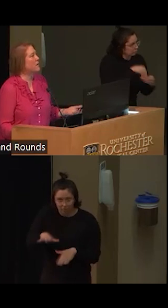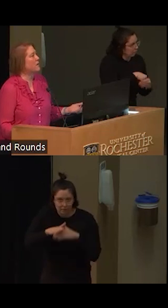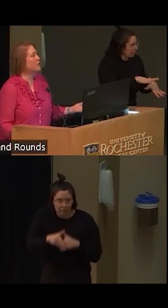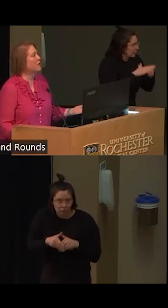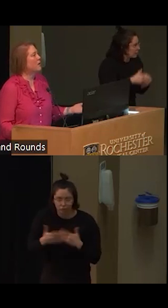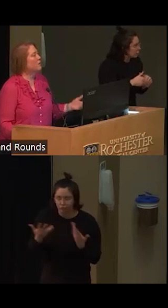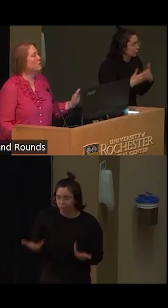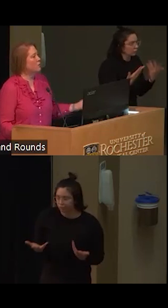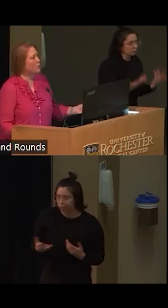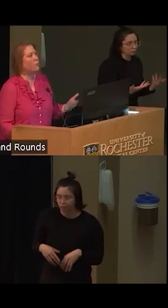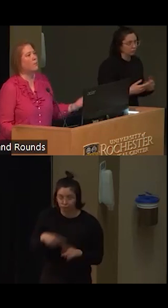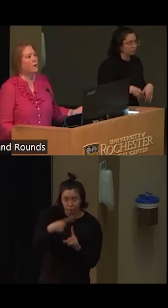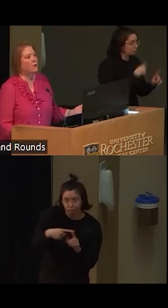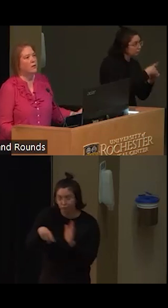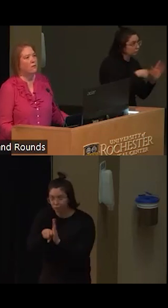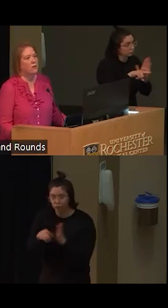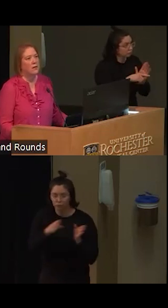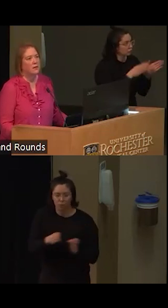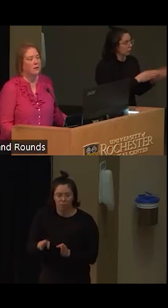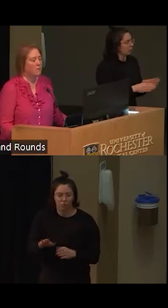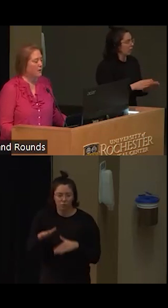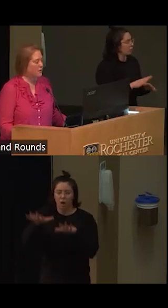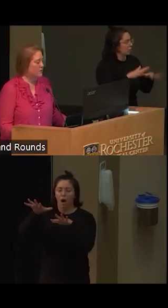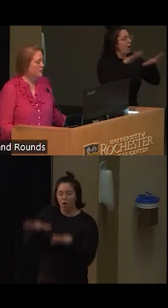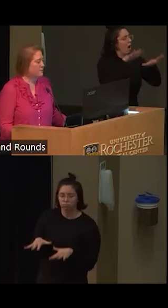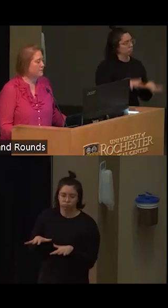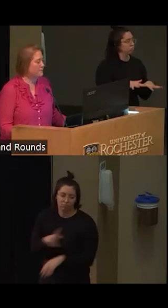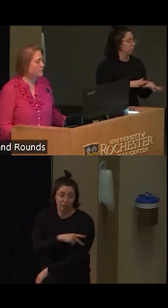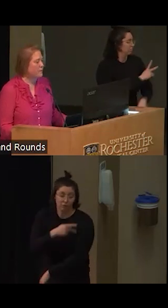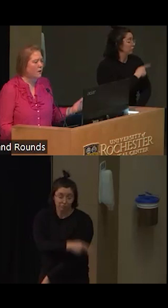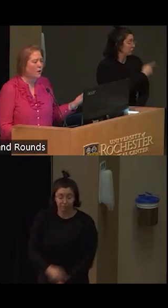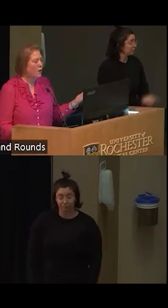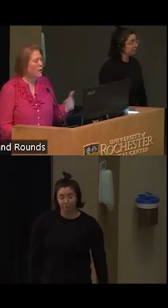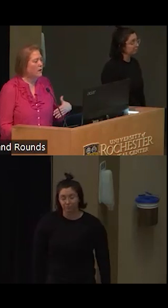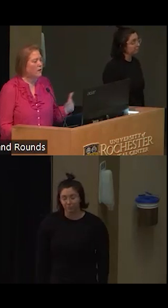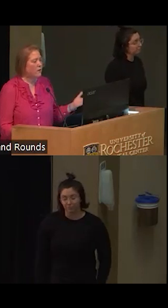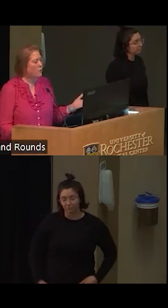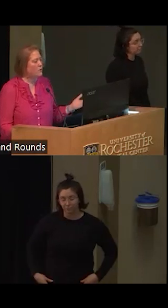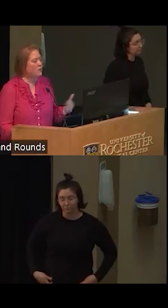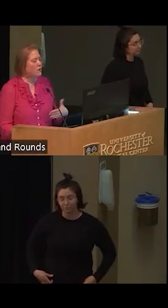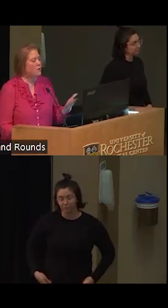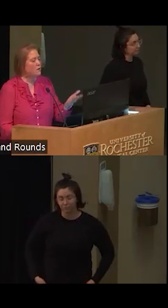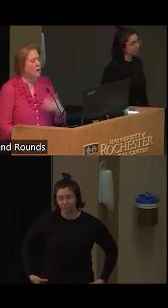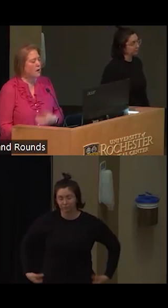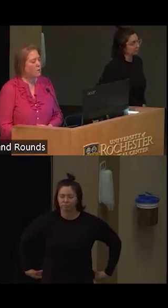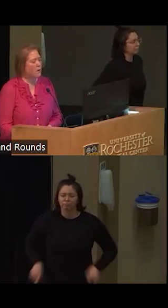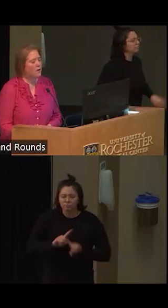simulation to prepare yourself to de-escalate patients we had different tools that we use one